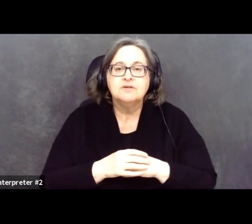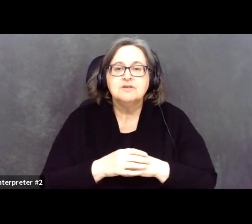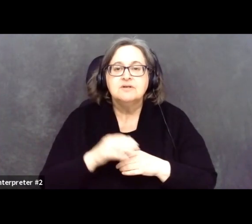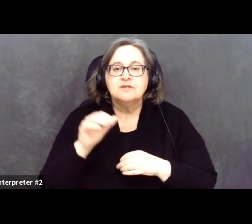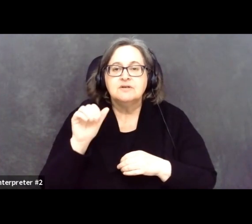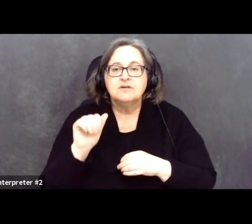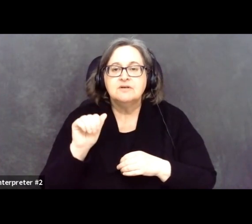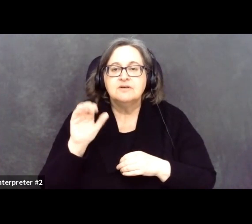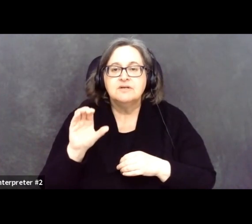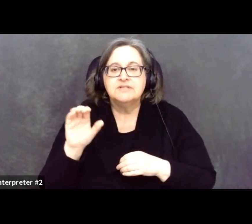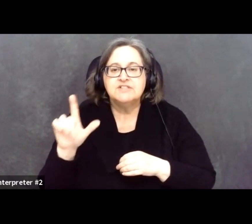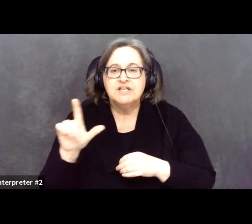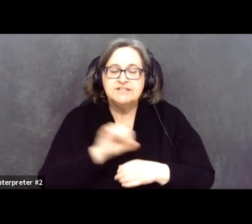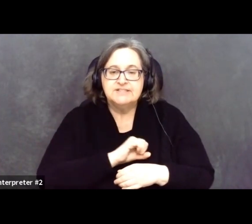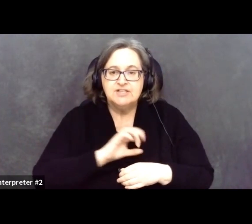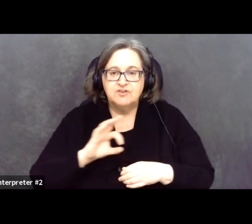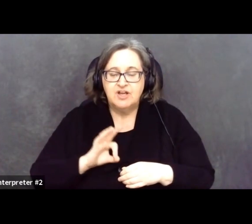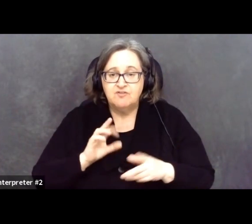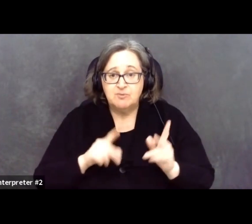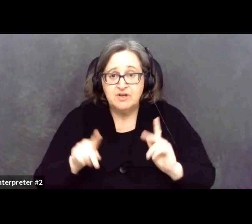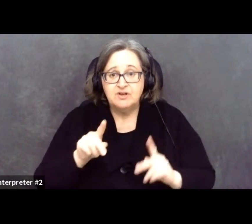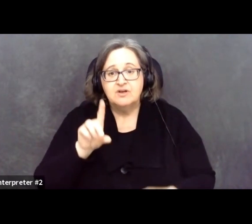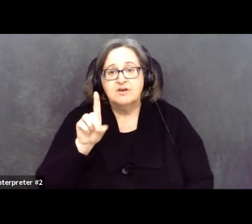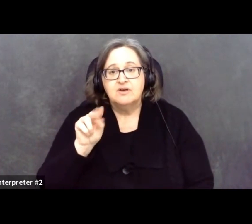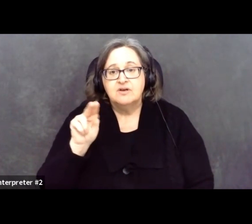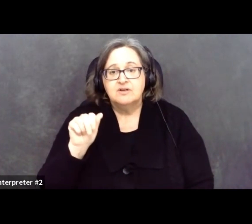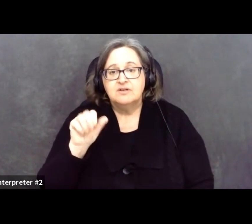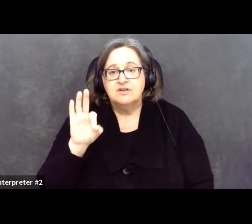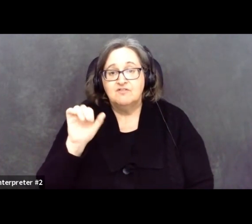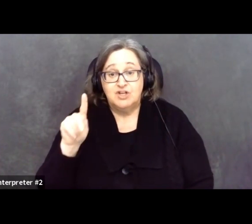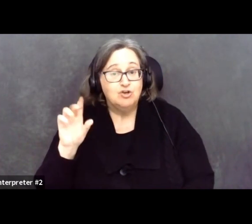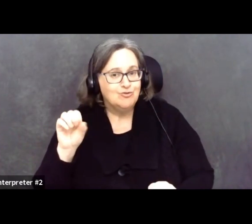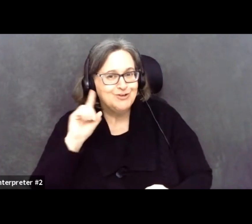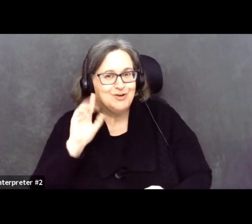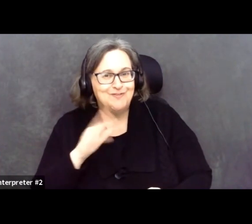ACL staff people, Dana Fink, who you heard, Rebecca